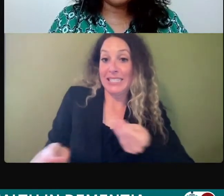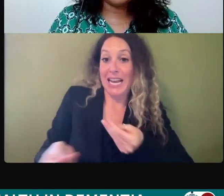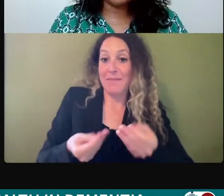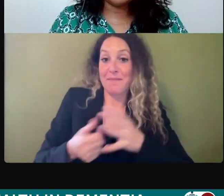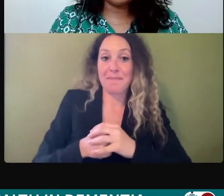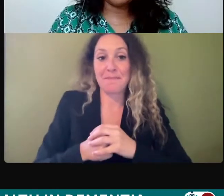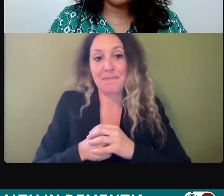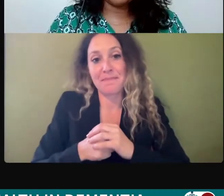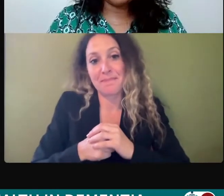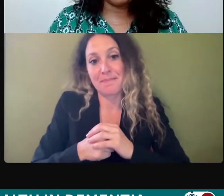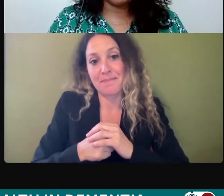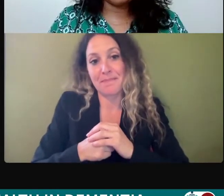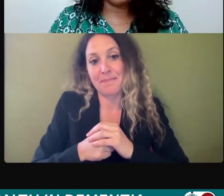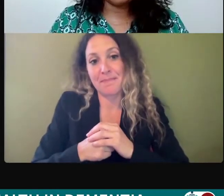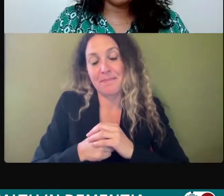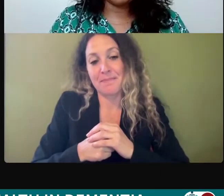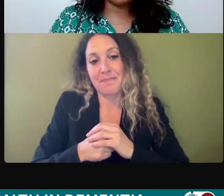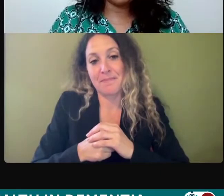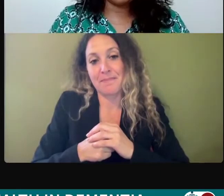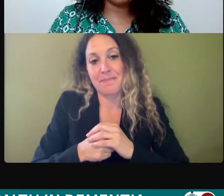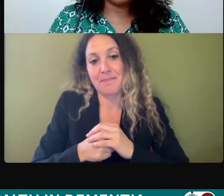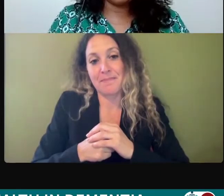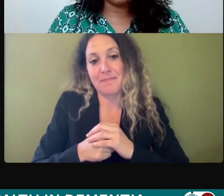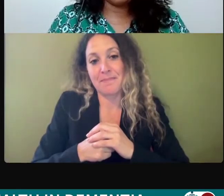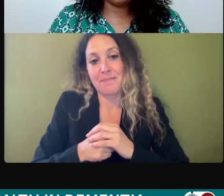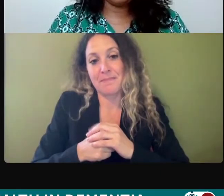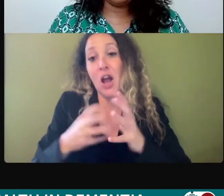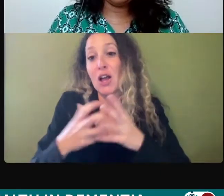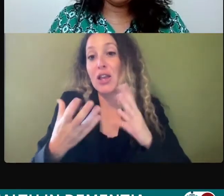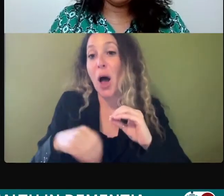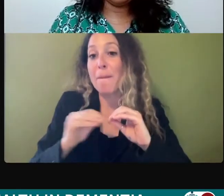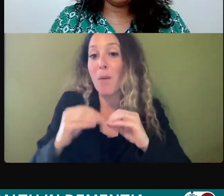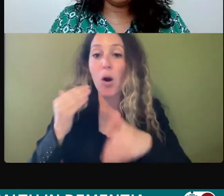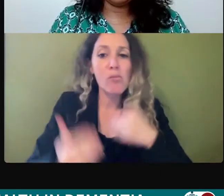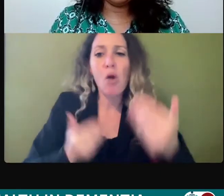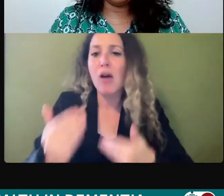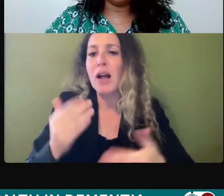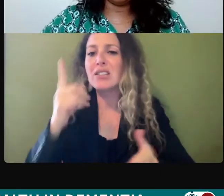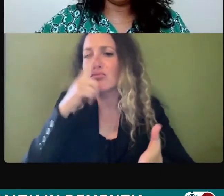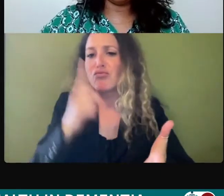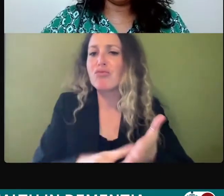these treatments. And we're doing a lot more progress and research for biomarker testing.